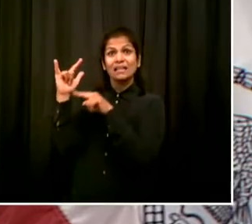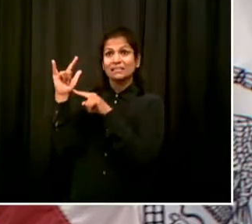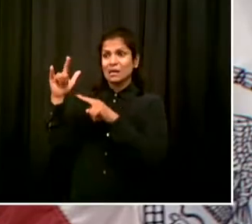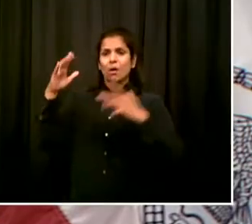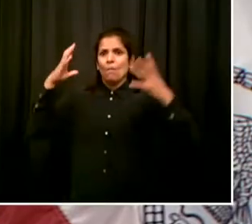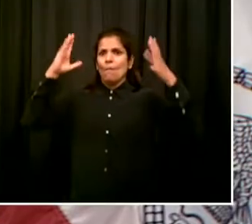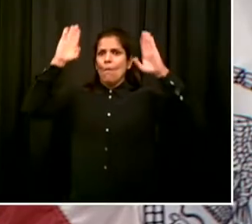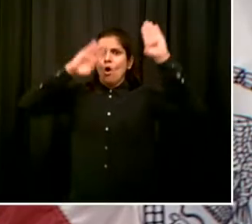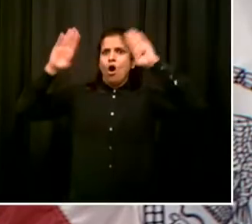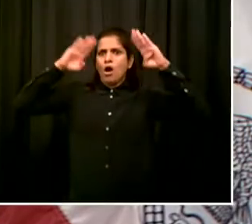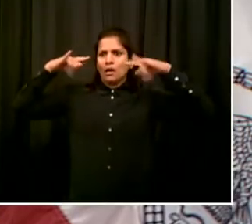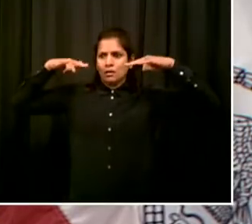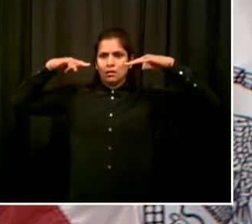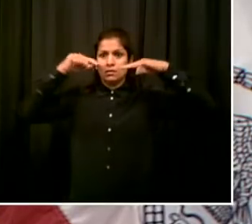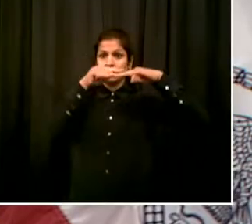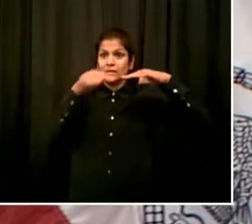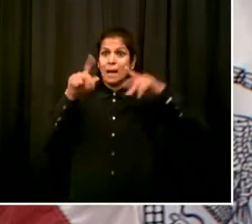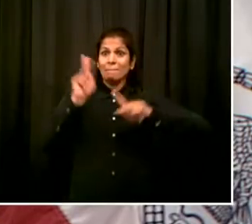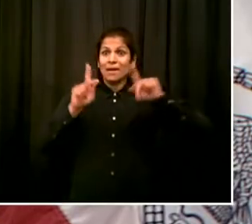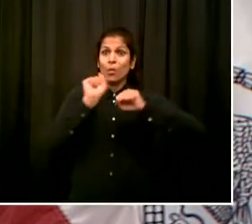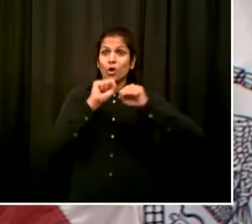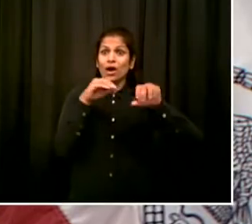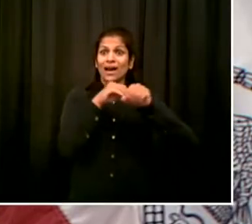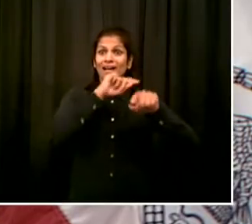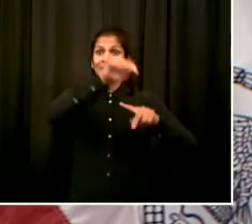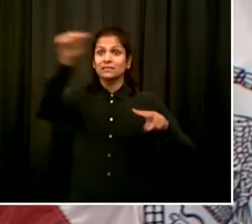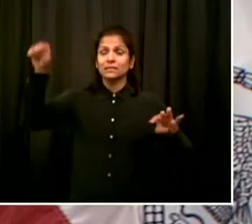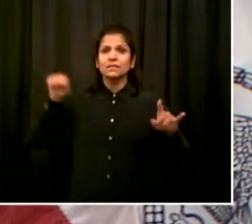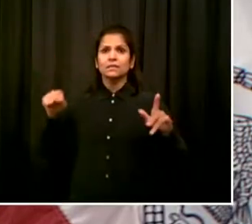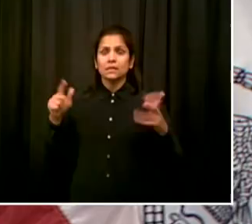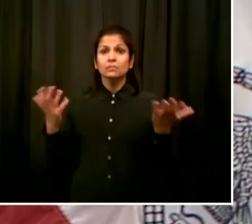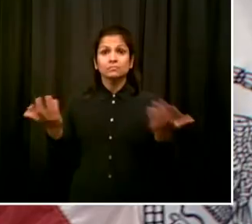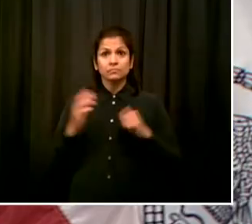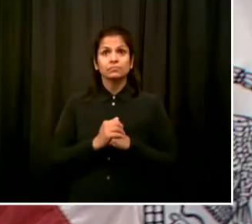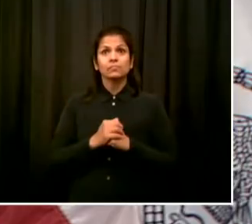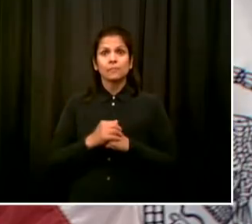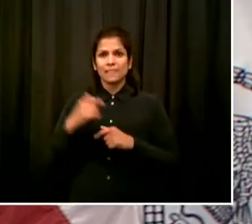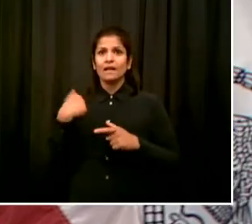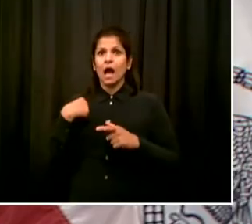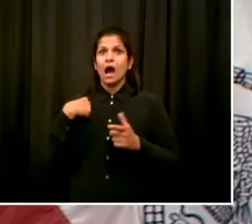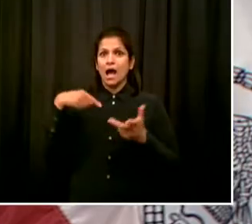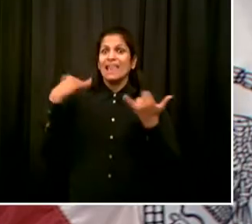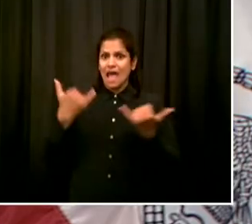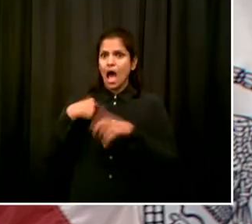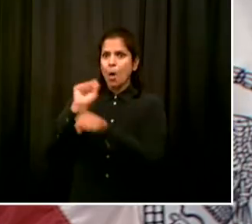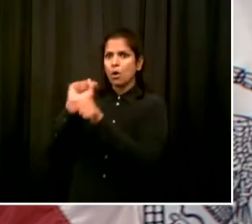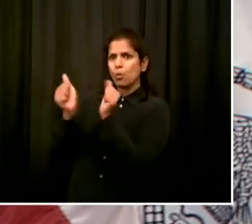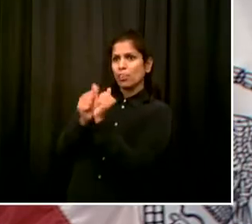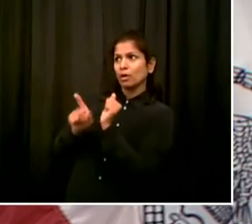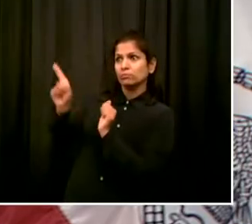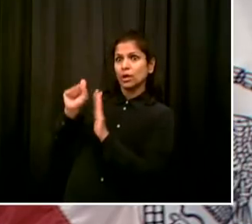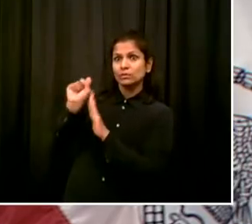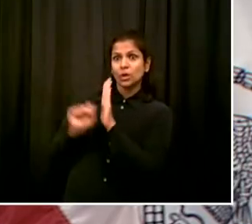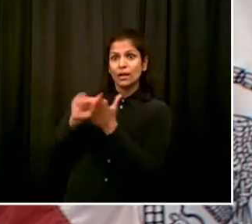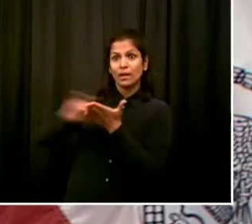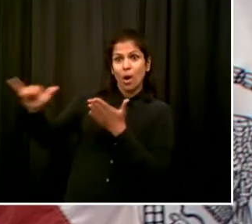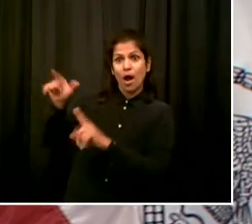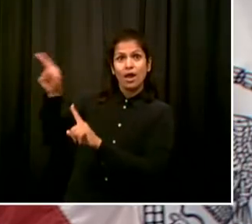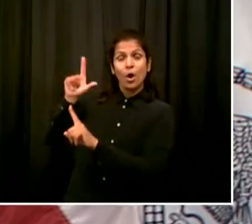AIRPORT AND YOU KNOW IF SOMEONE IS COMING THAT WE E ARTAINLKG